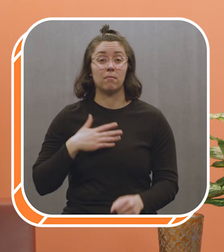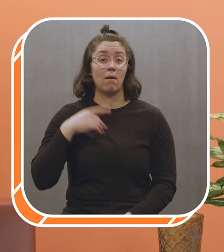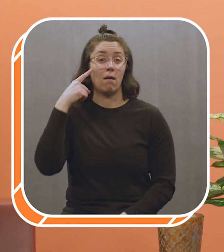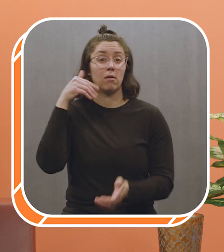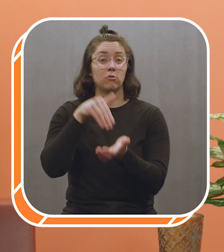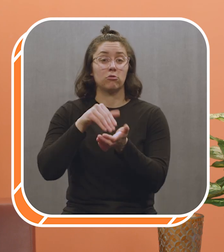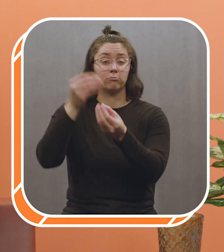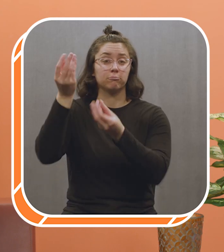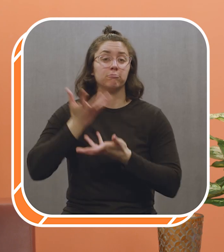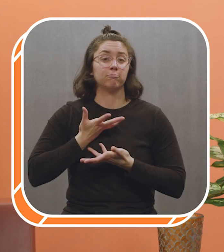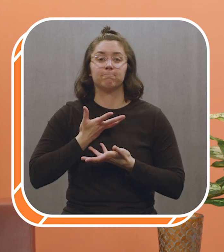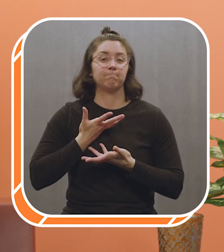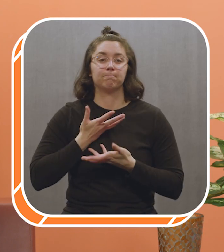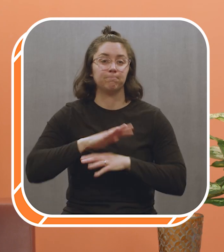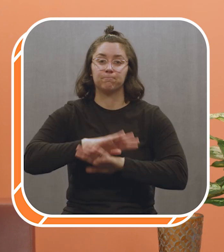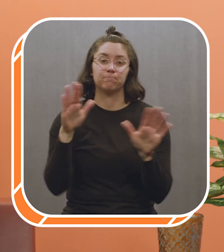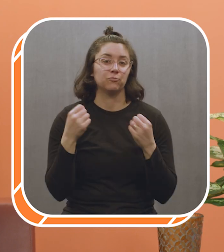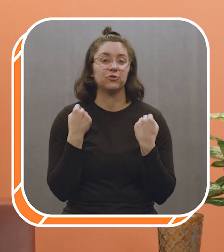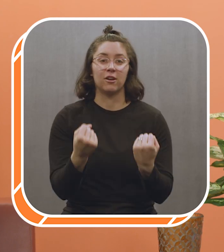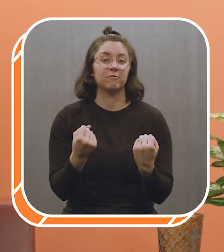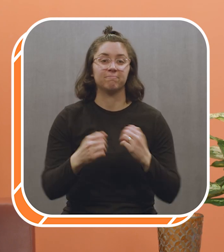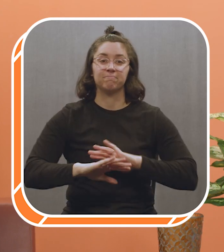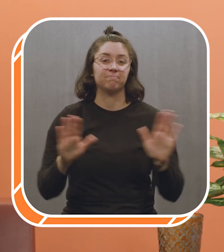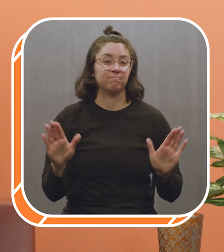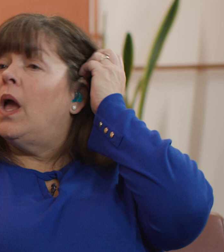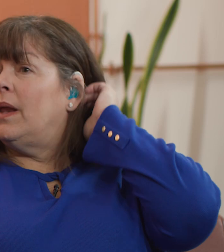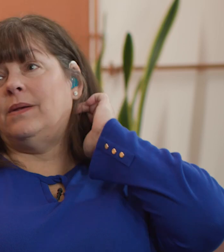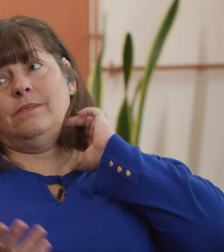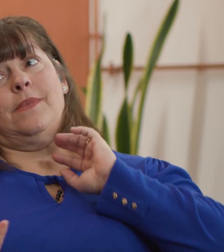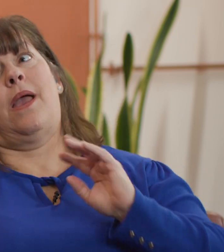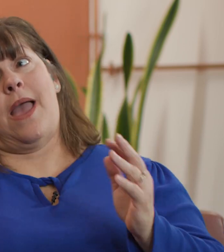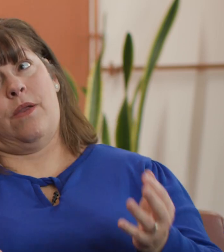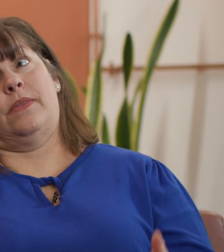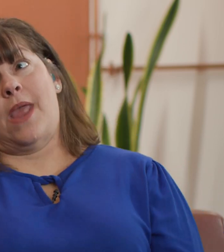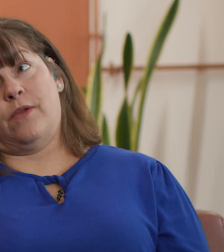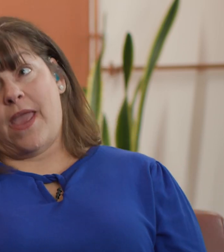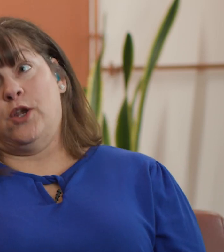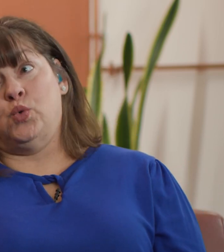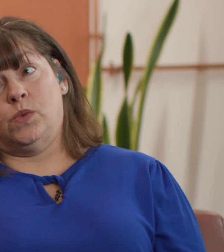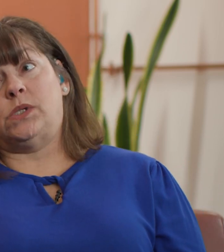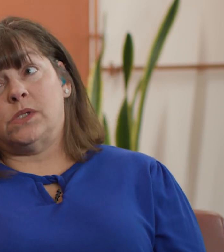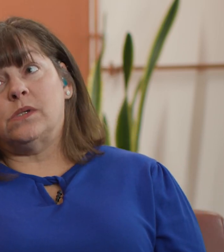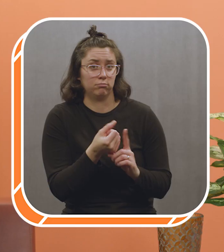told me she didn't want me to drive anymore. And how did that news...?